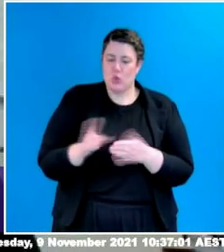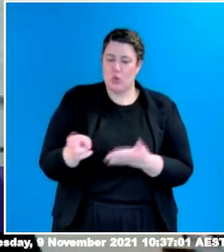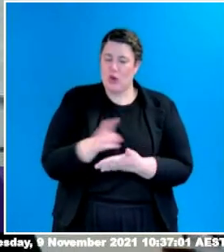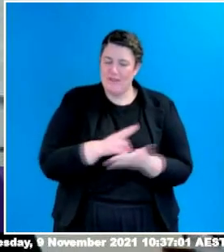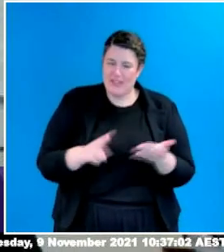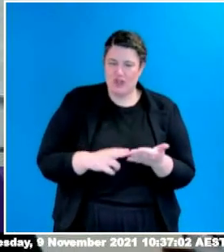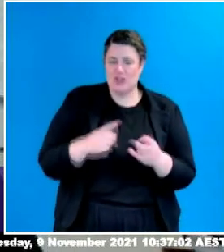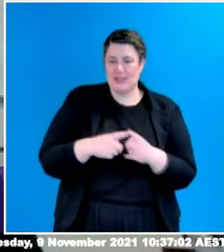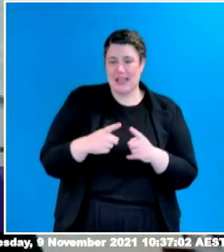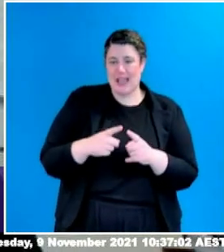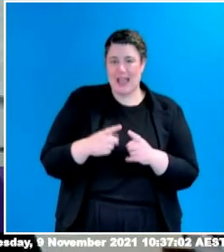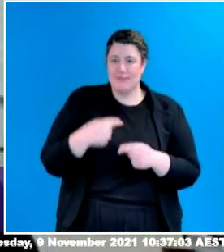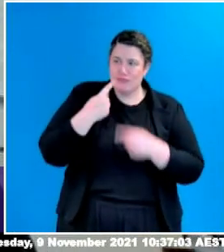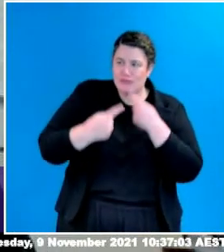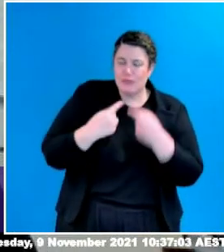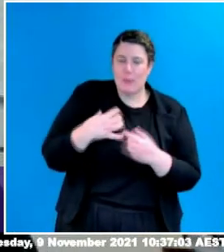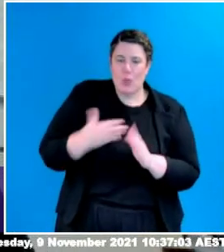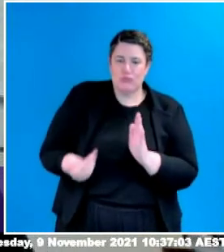and the expectations they set.